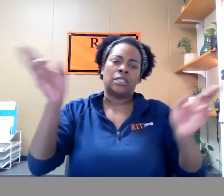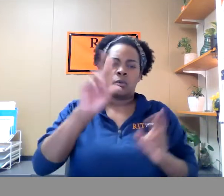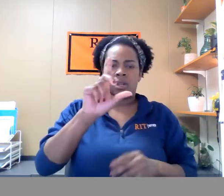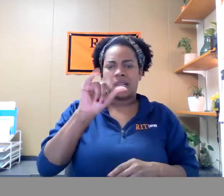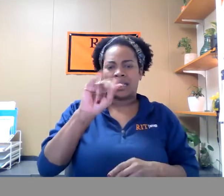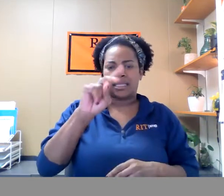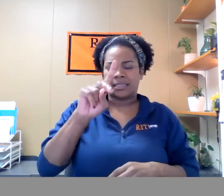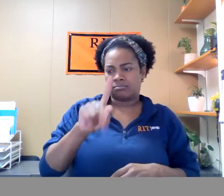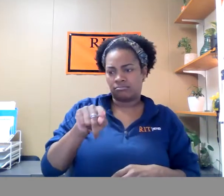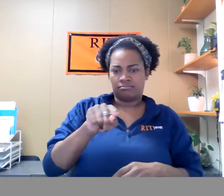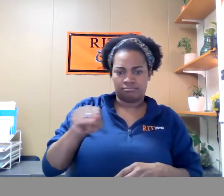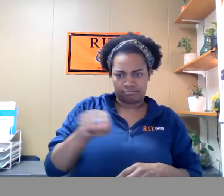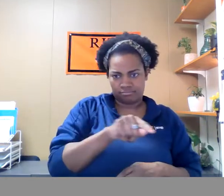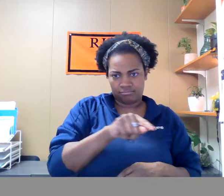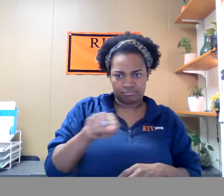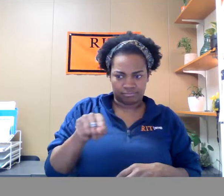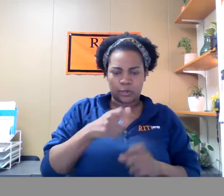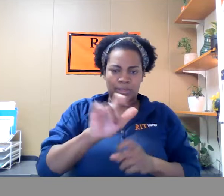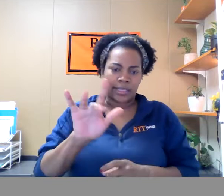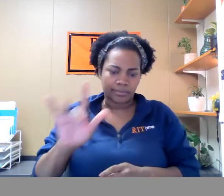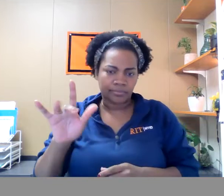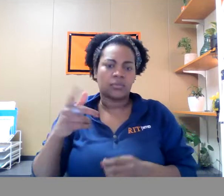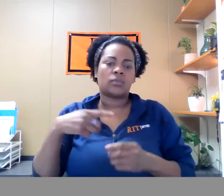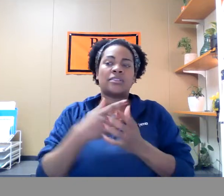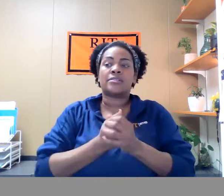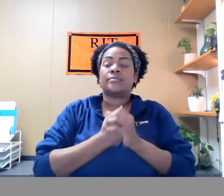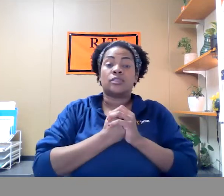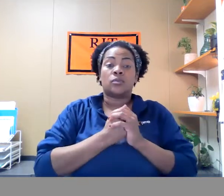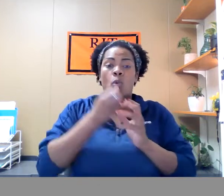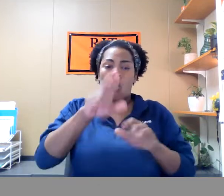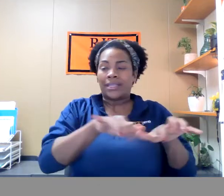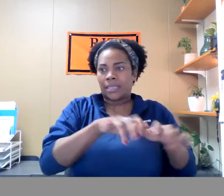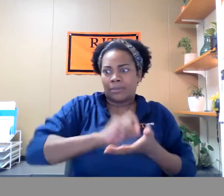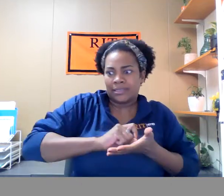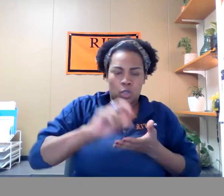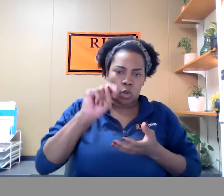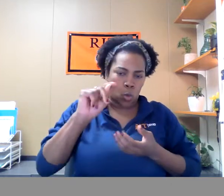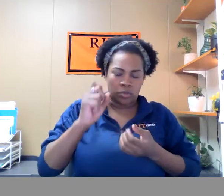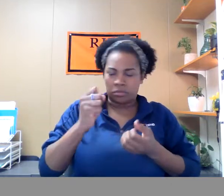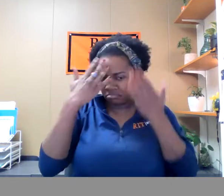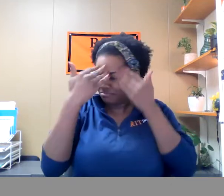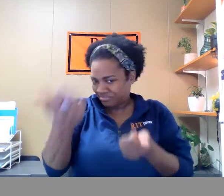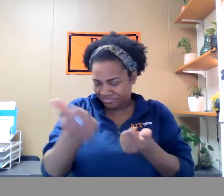and be like, "I'm curious. I want to know more." And that link, as you can see, is down below. That's something I would encourage you to--